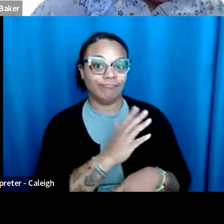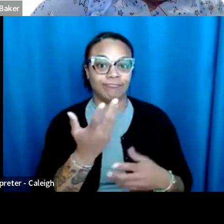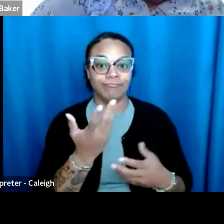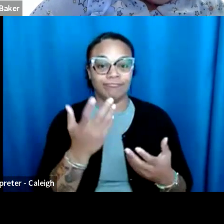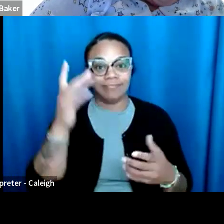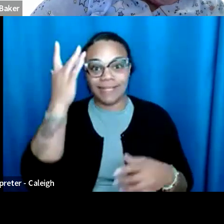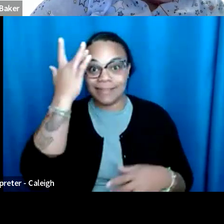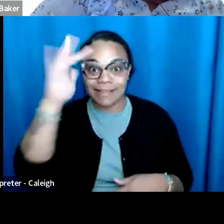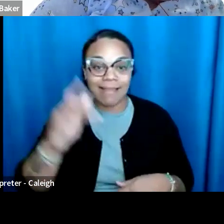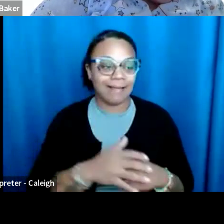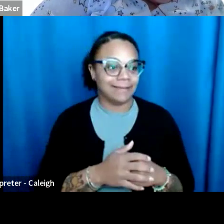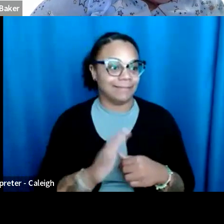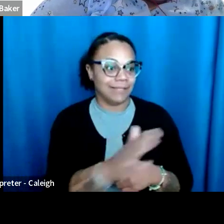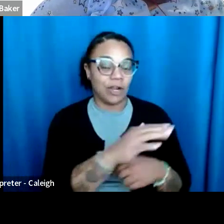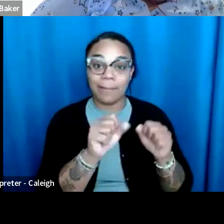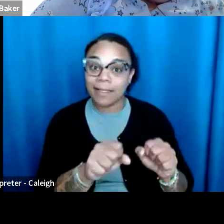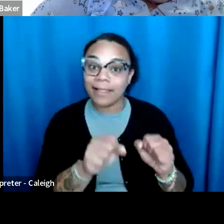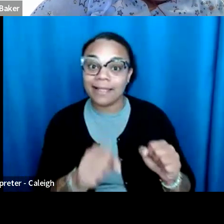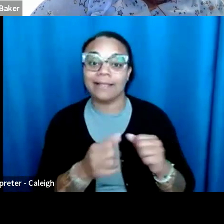our abilities, all kinds of things.